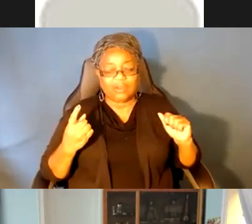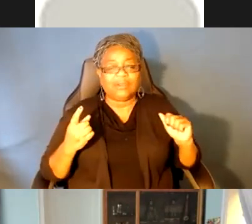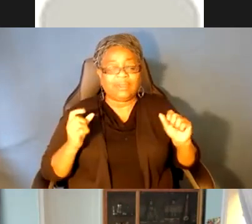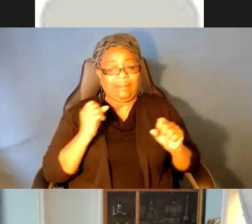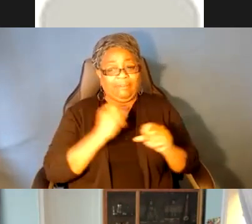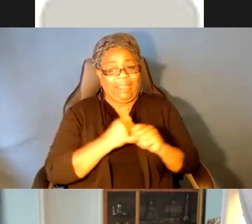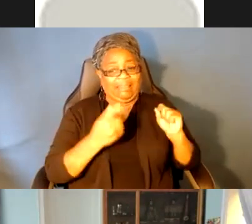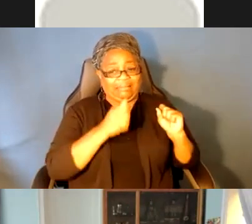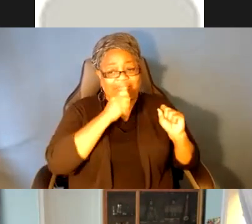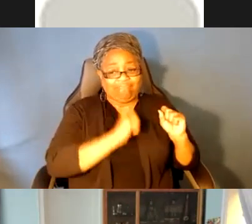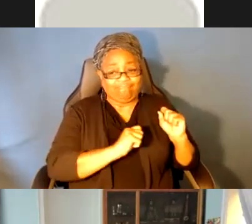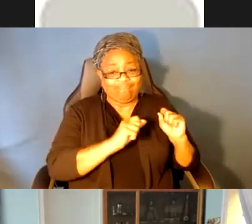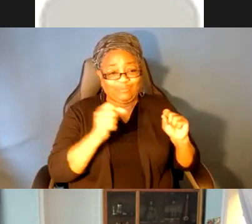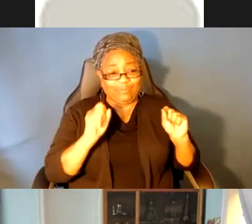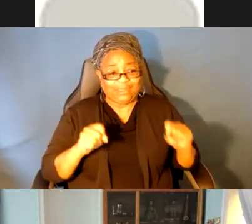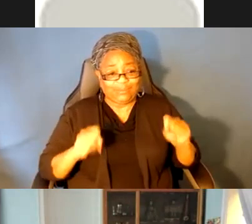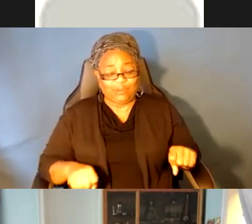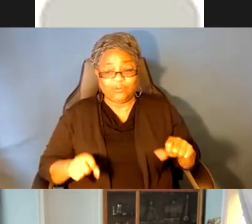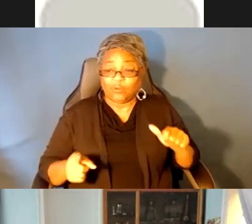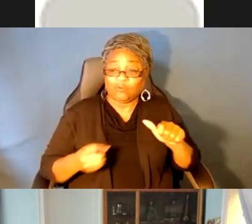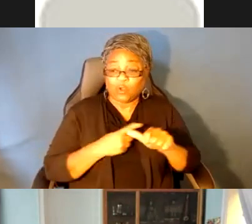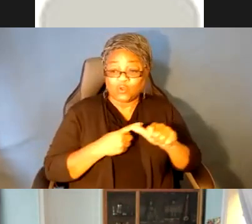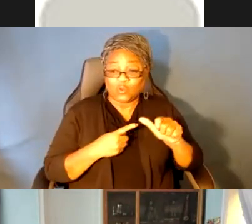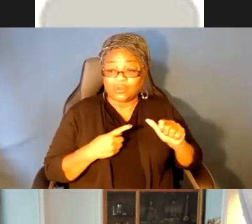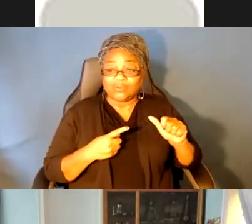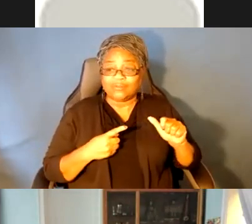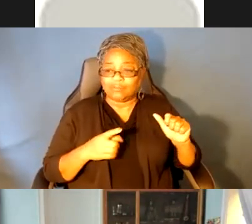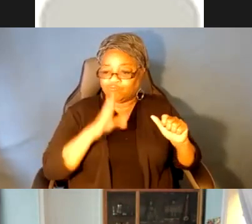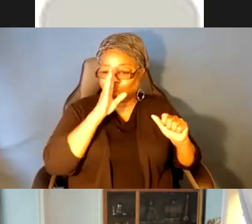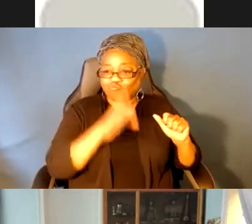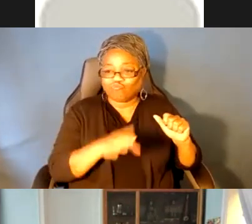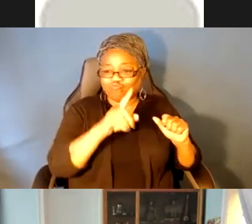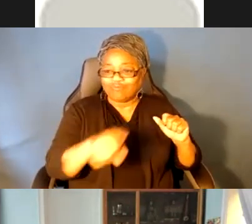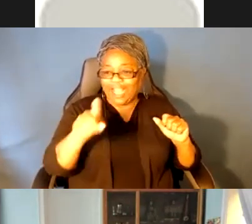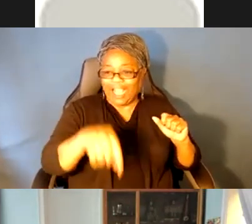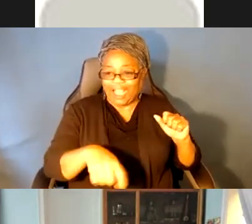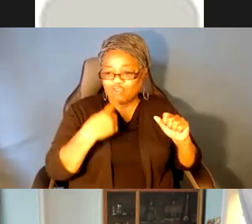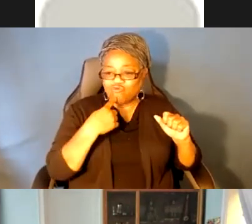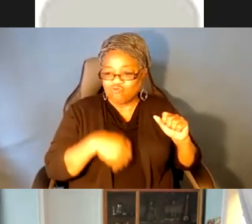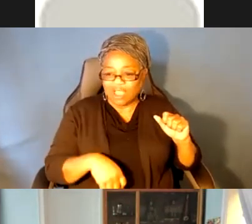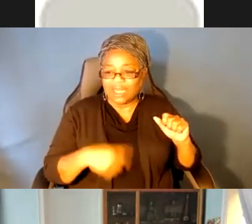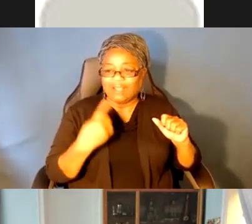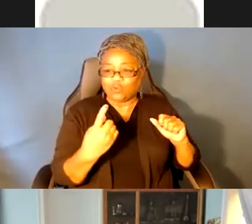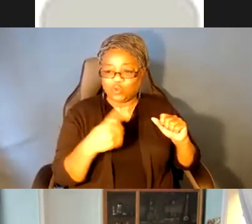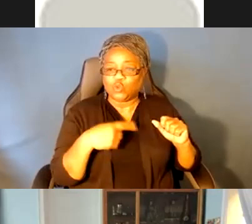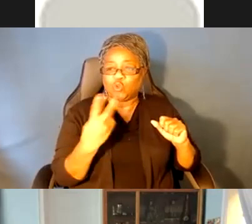So in this first slide, there's a pretty straightforward red X made up of two equally thin and precise strokes